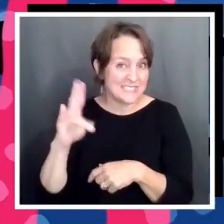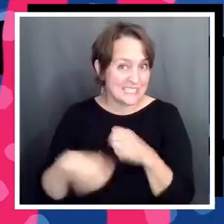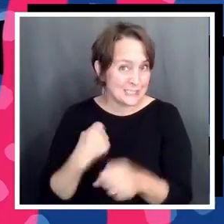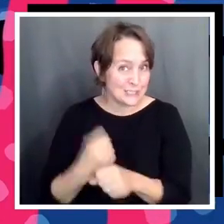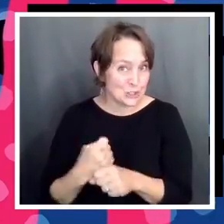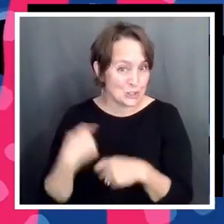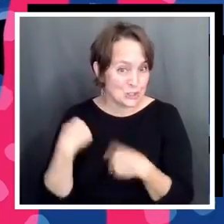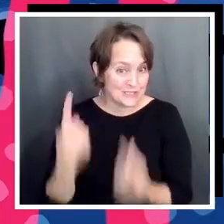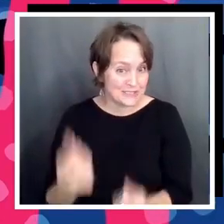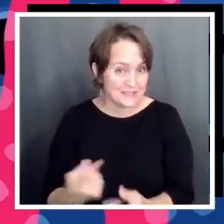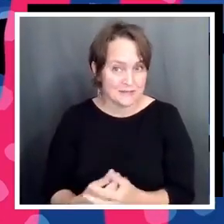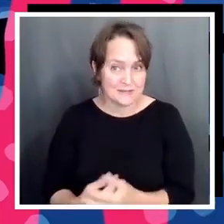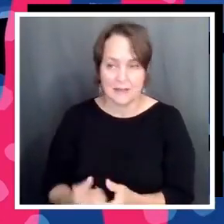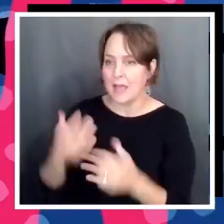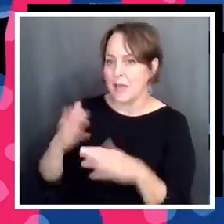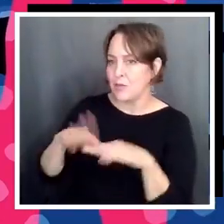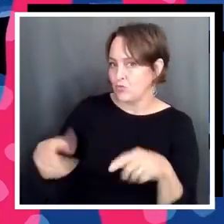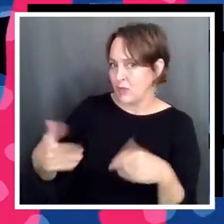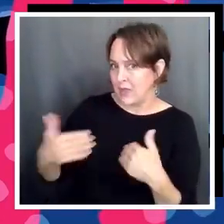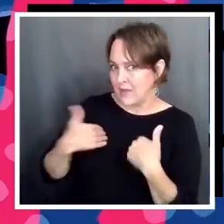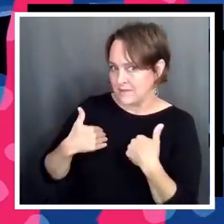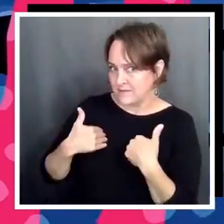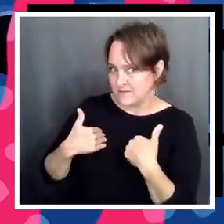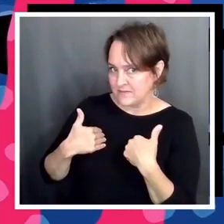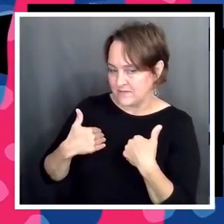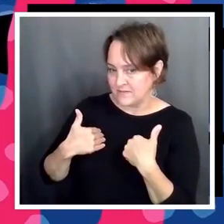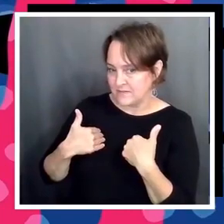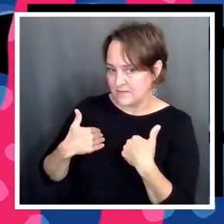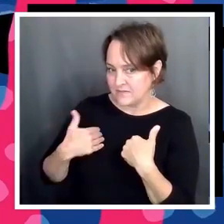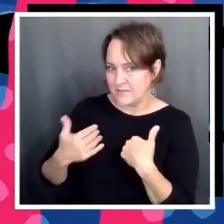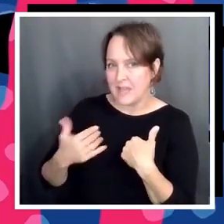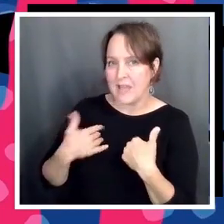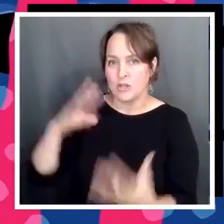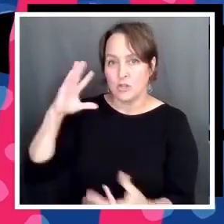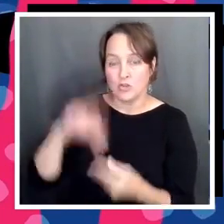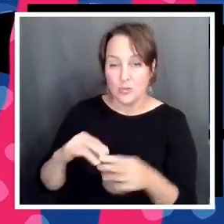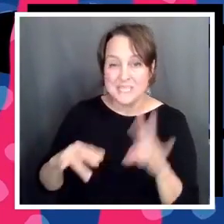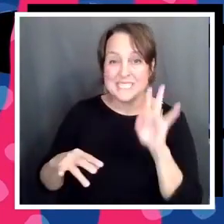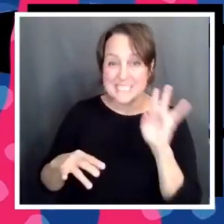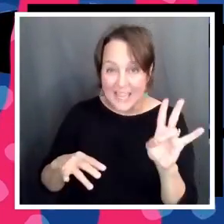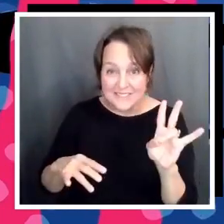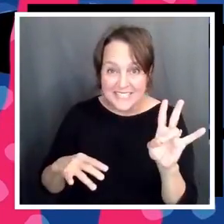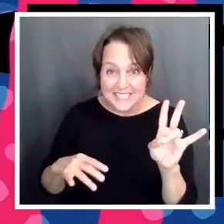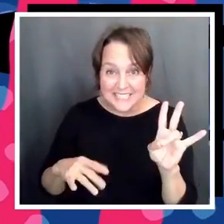JAMIE? TELL US ABOUT YOU. I AM JAMIE AM A FLIGHT ATTENDANT WITH THE REGIONAL